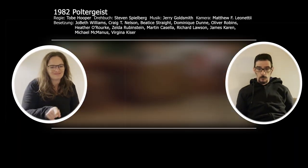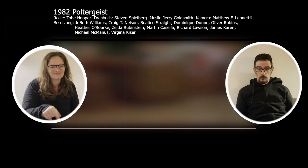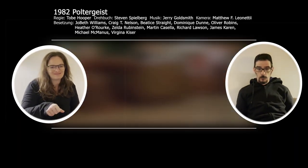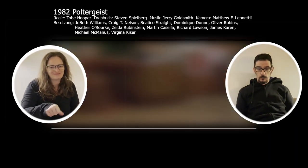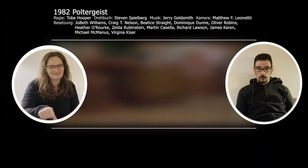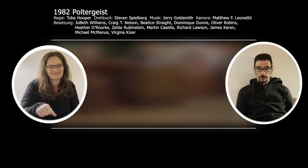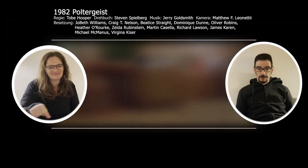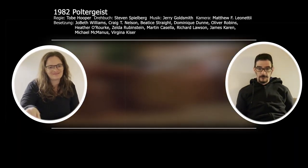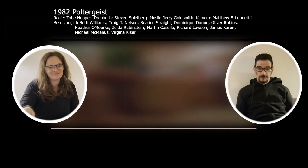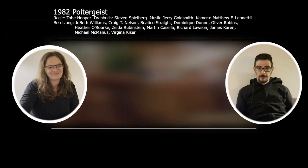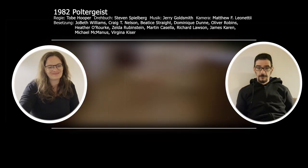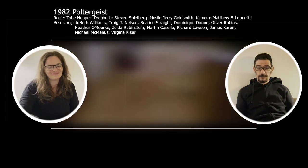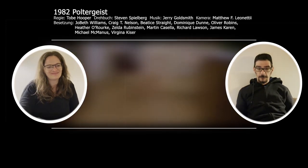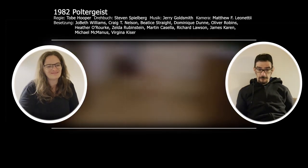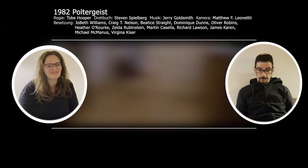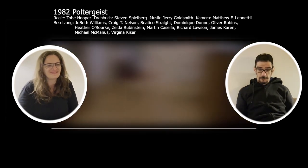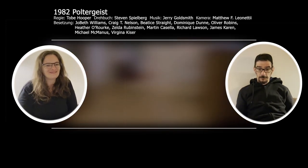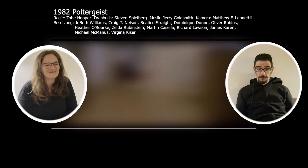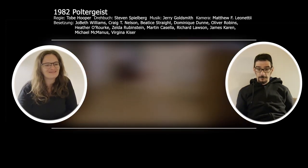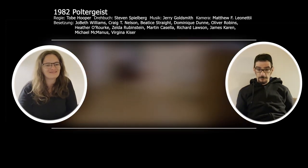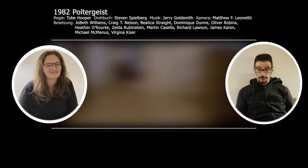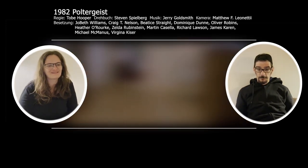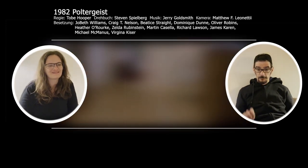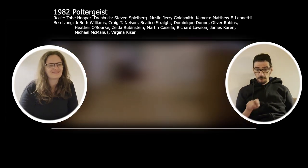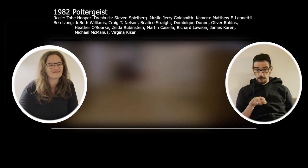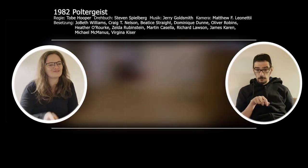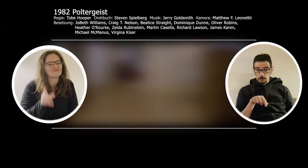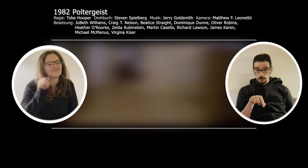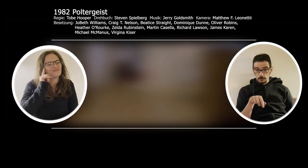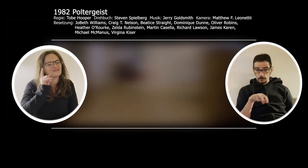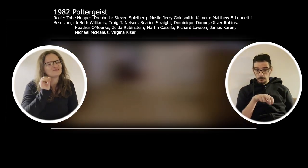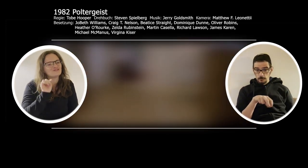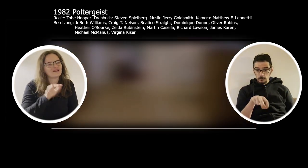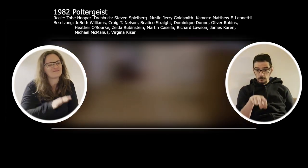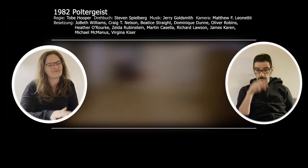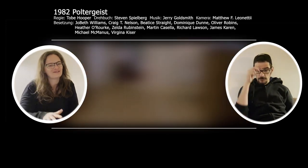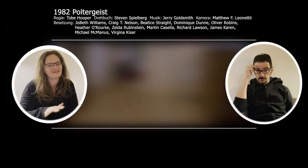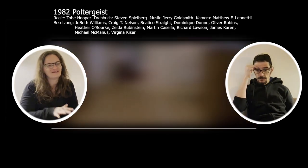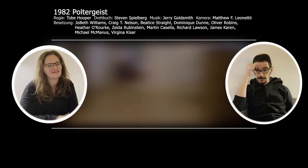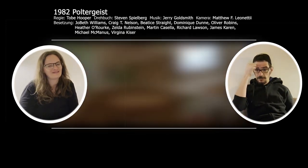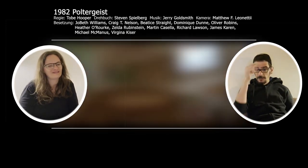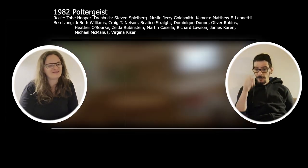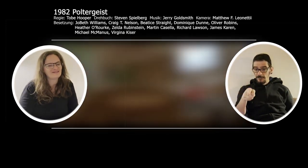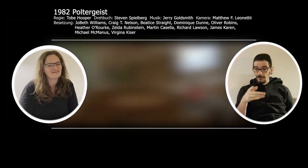Did she actually put marks on the ground, so that she knows what is happening on these areas?